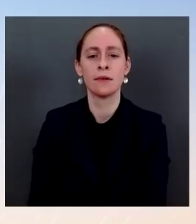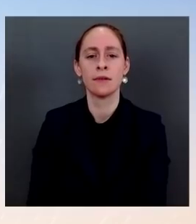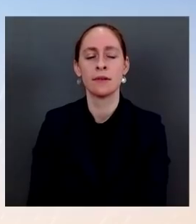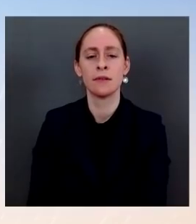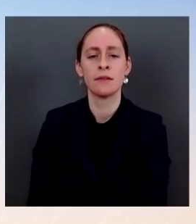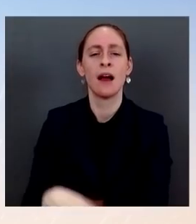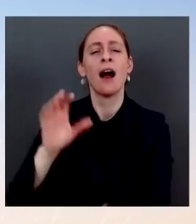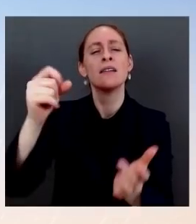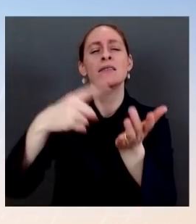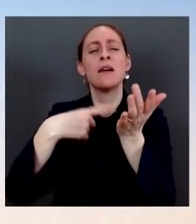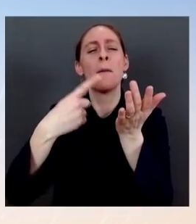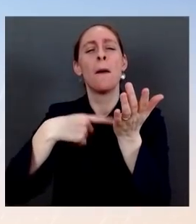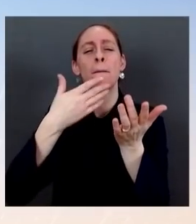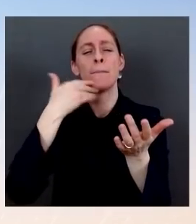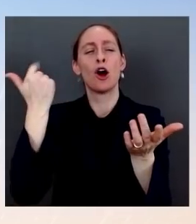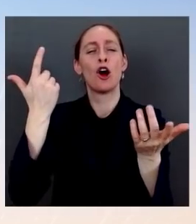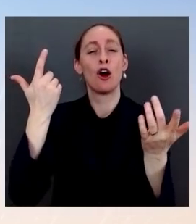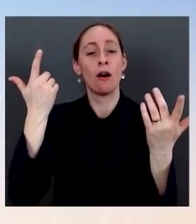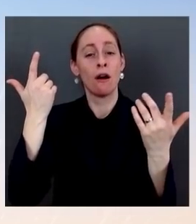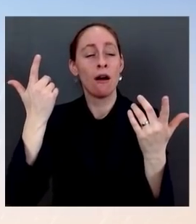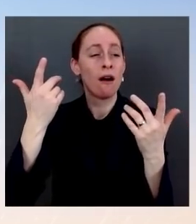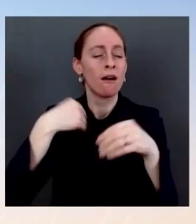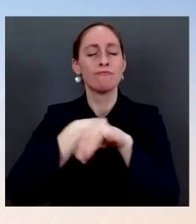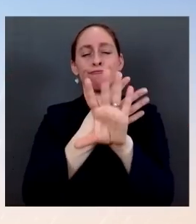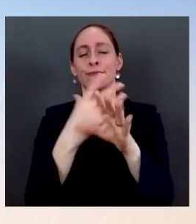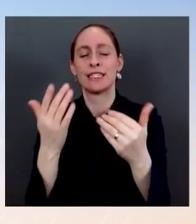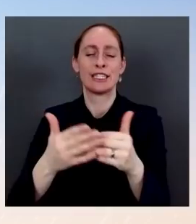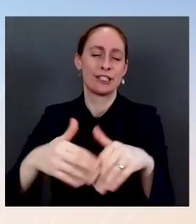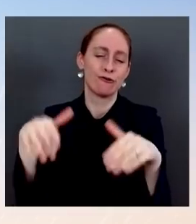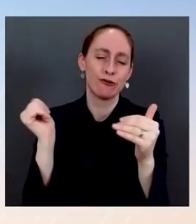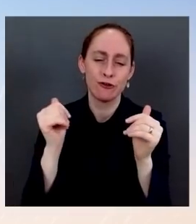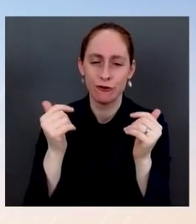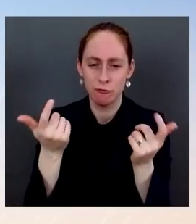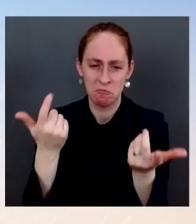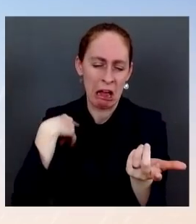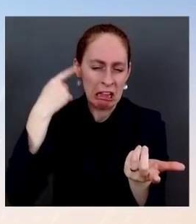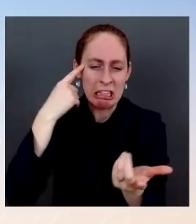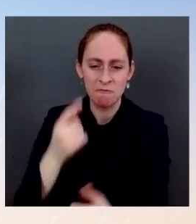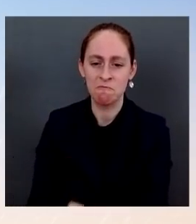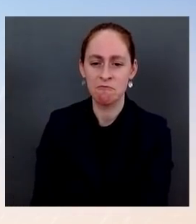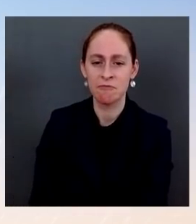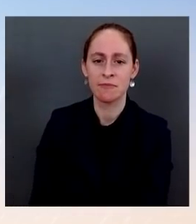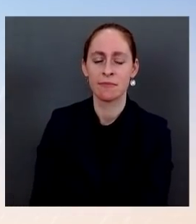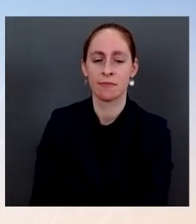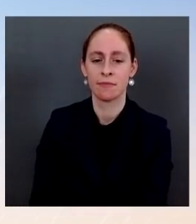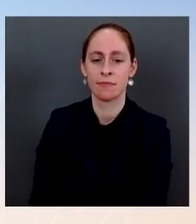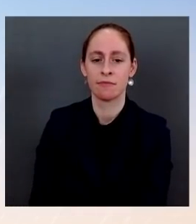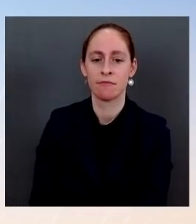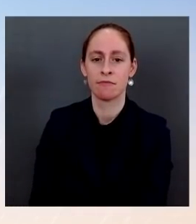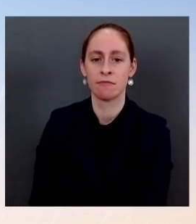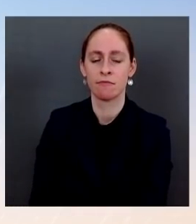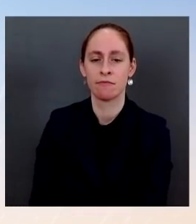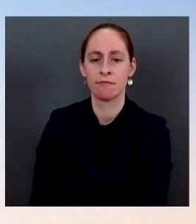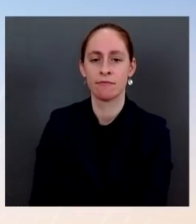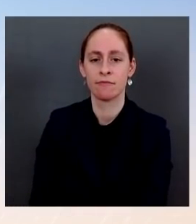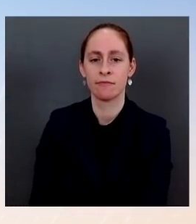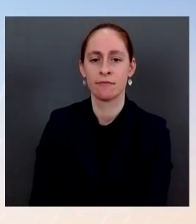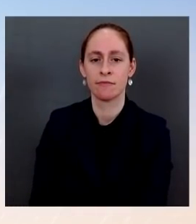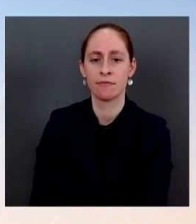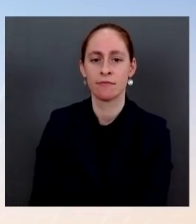And he was, like, very far away from President Biden. Ms. Psaki: We wear masks in meetings. That is what we do in the White House -- or have been doing in the White House.